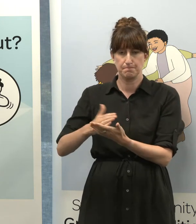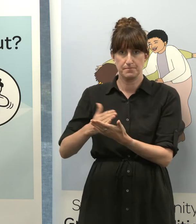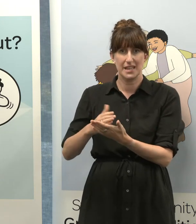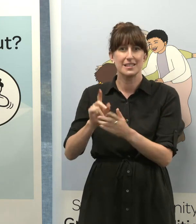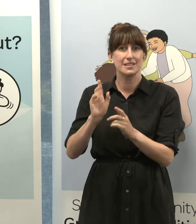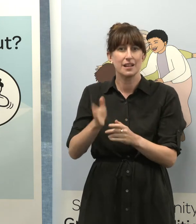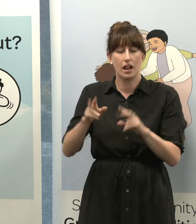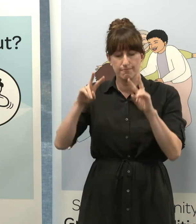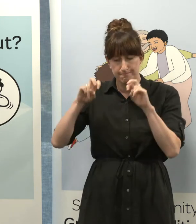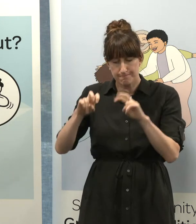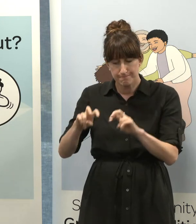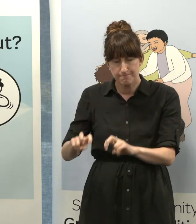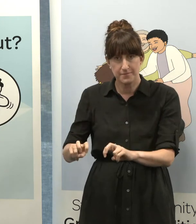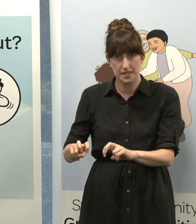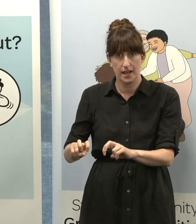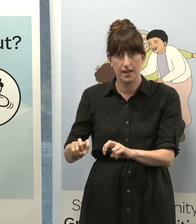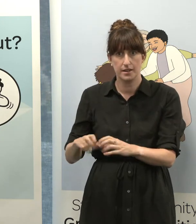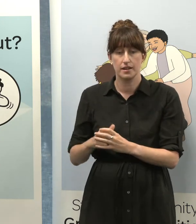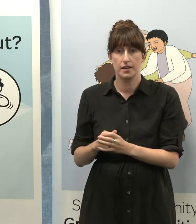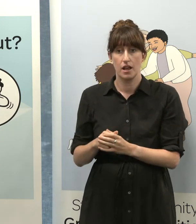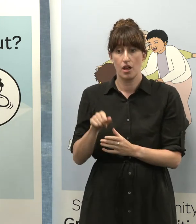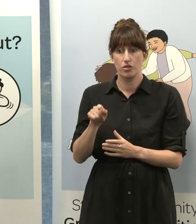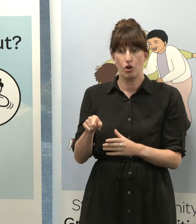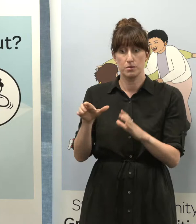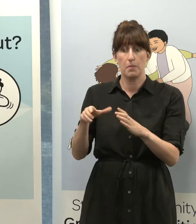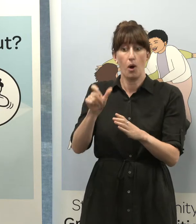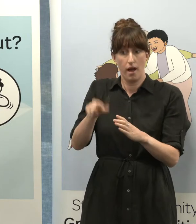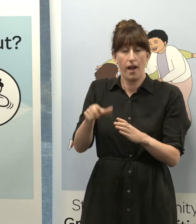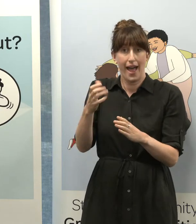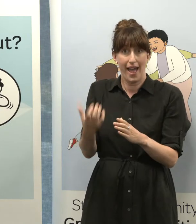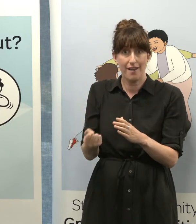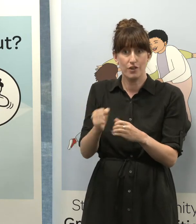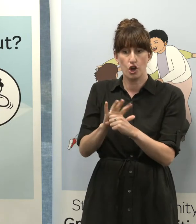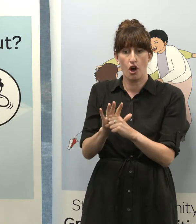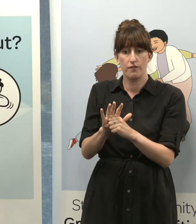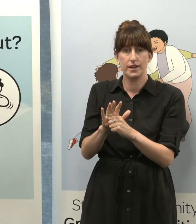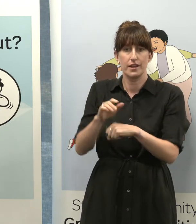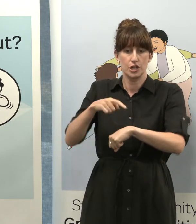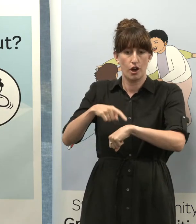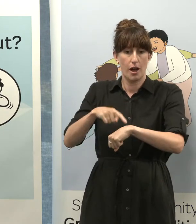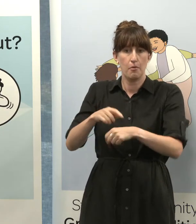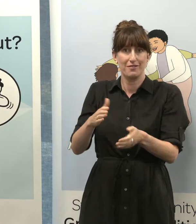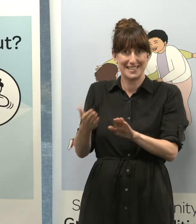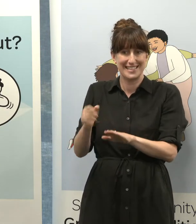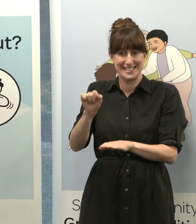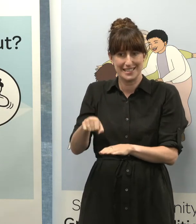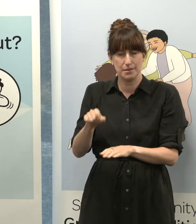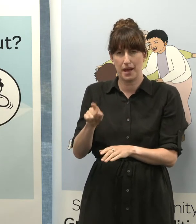coroner to determine cause of death.